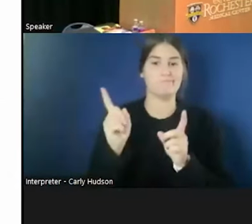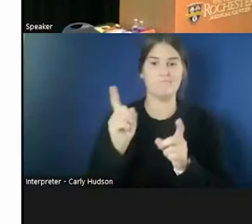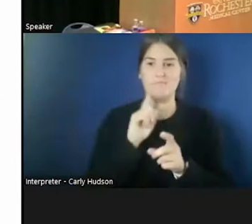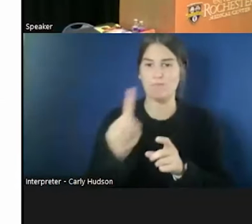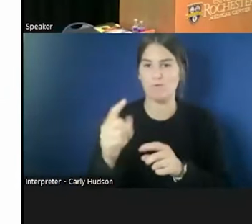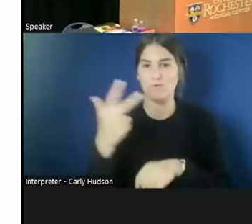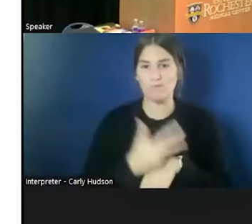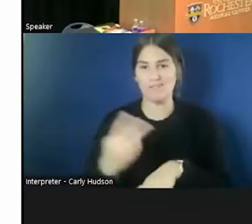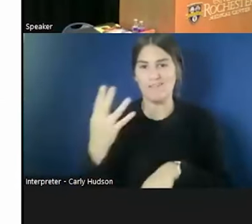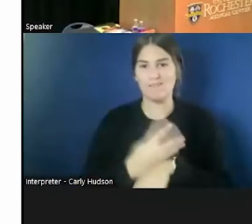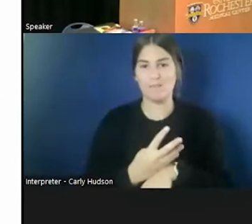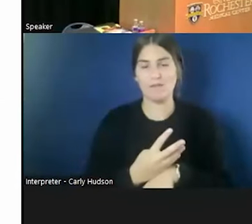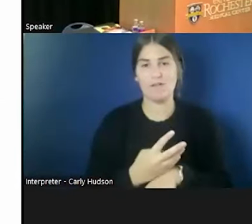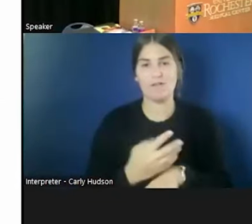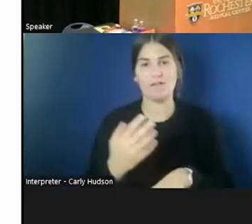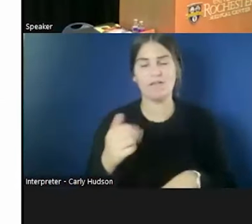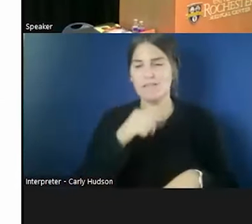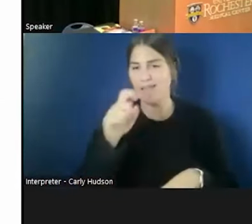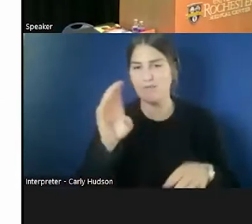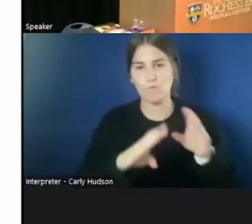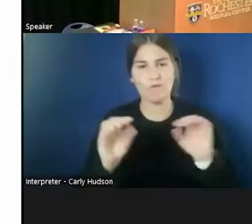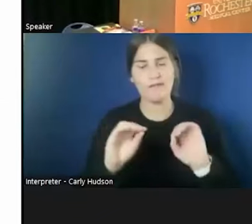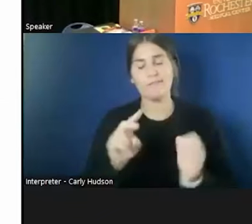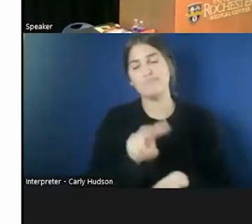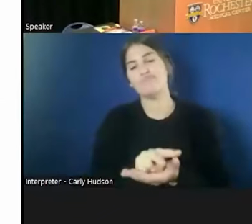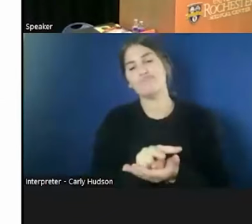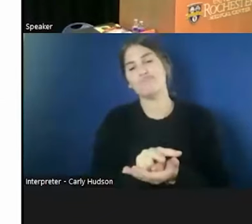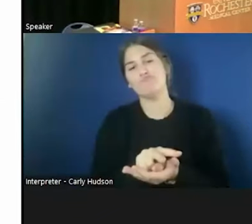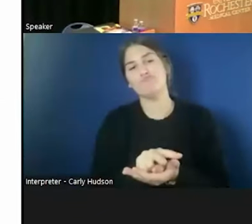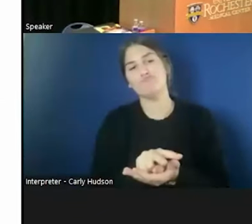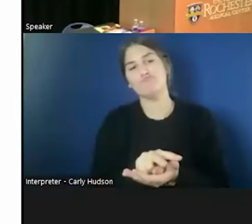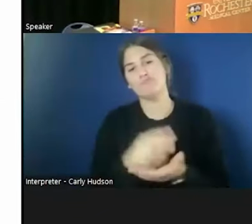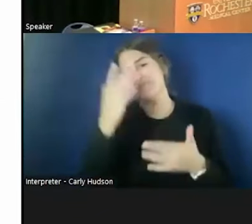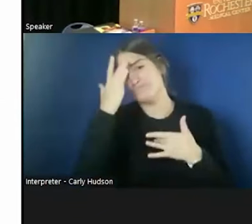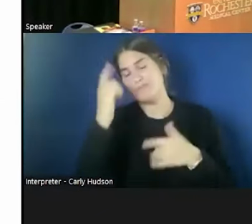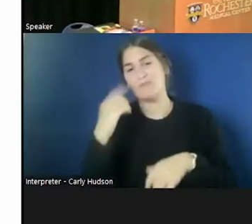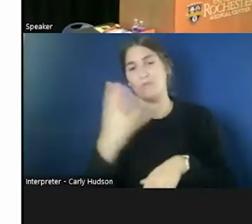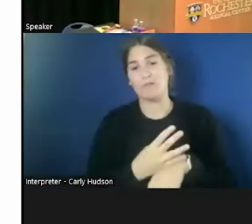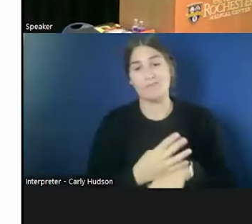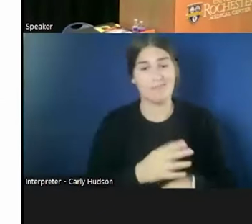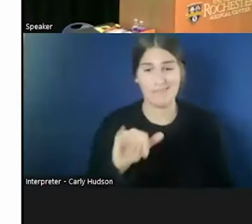to not have to worry about anything but just lay in the bed that's not my idea of a vacation